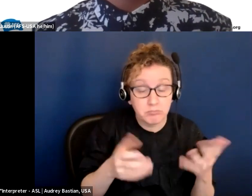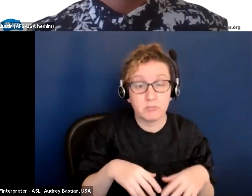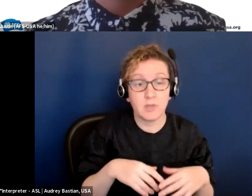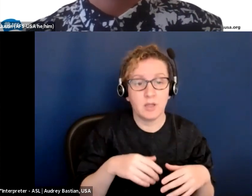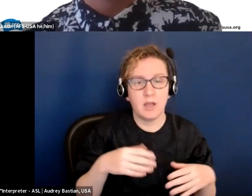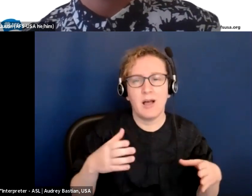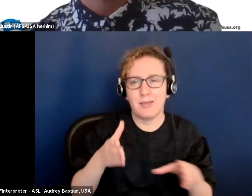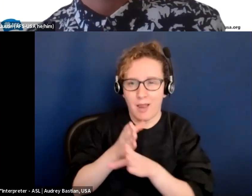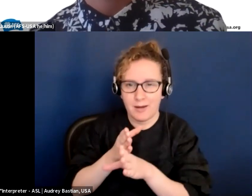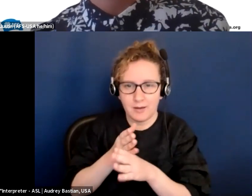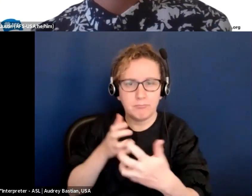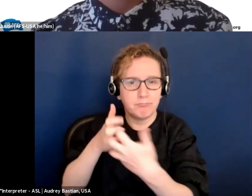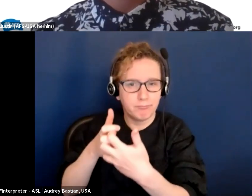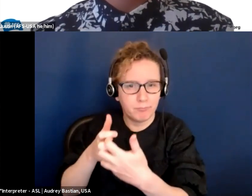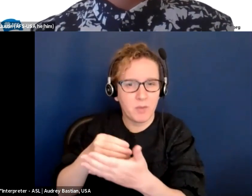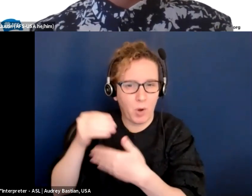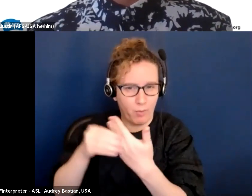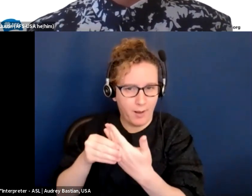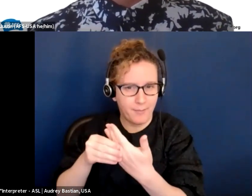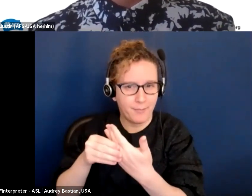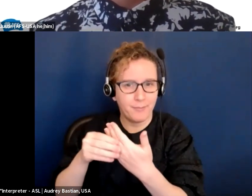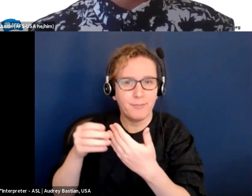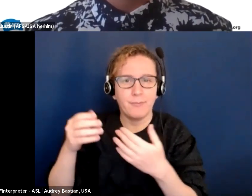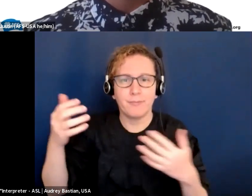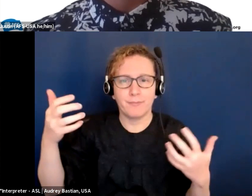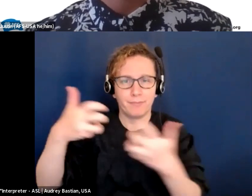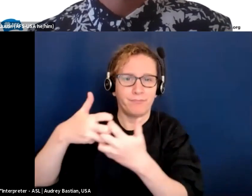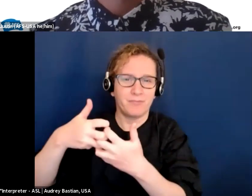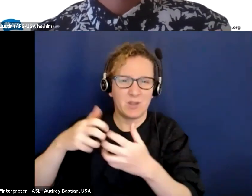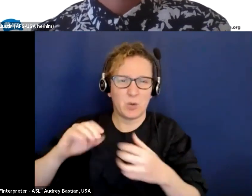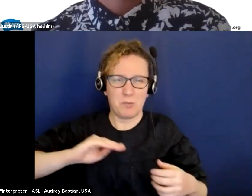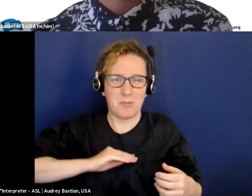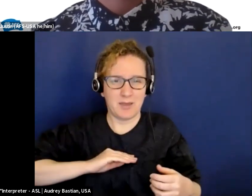with the program that will be able to meet them.